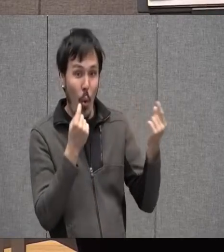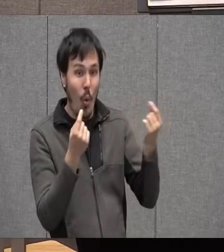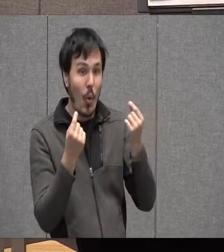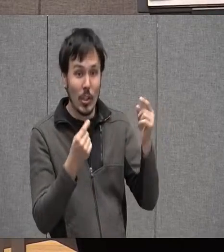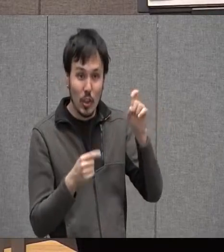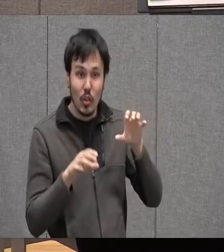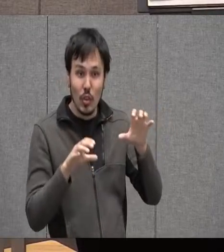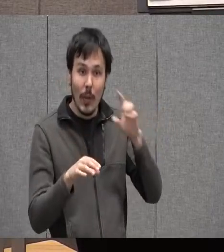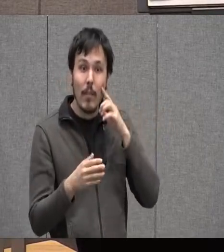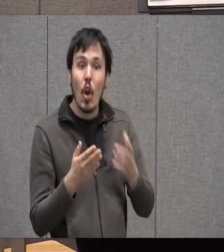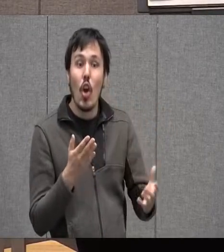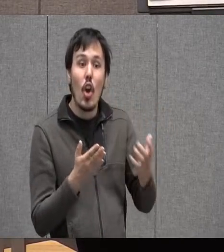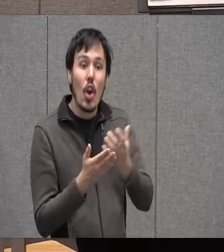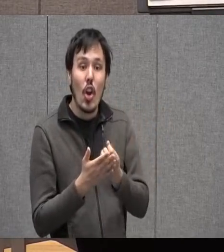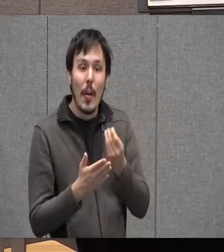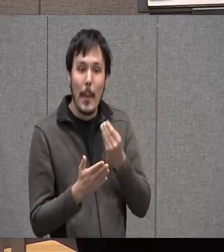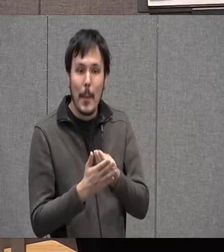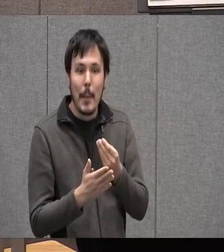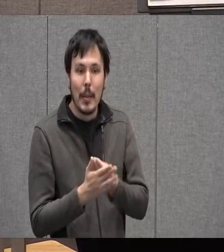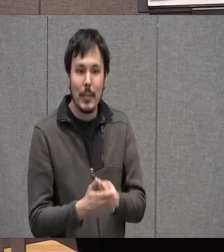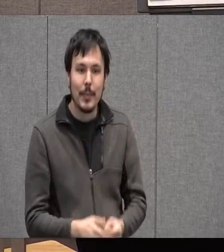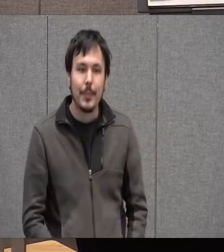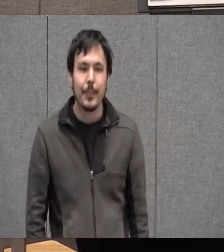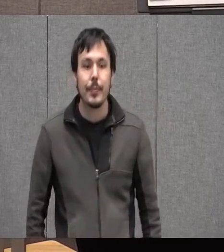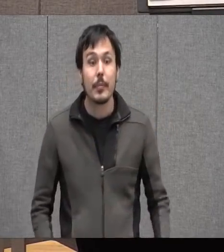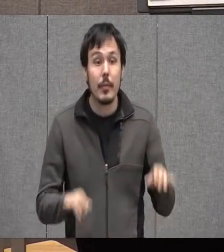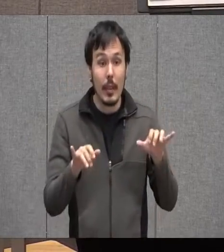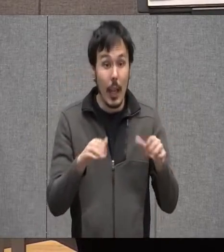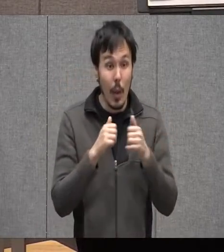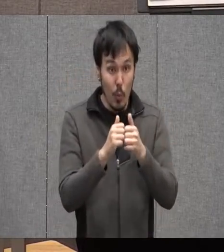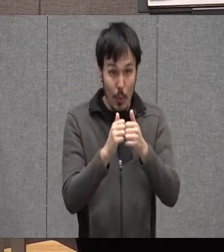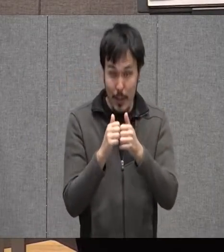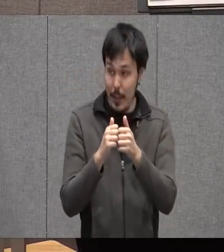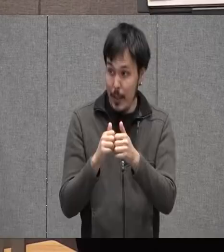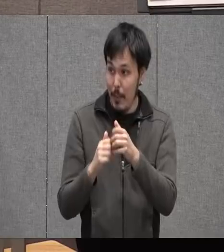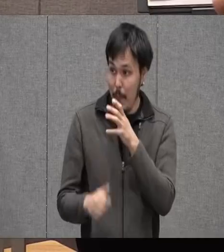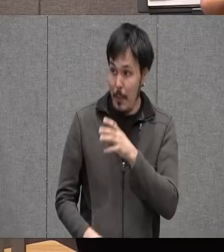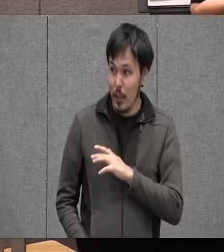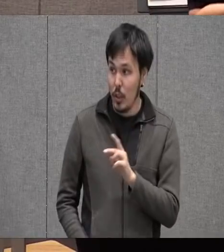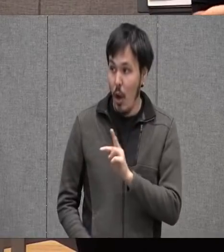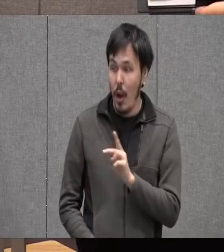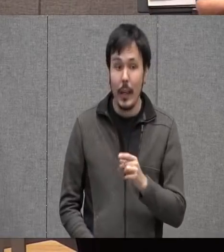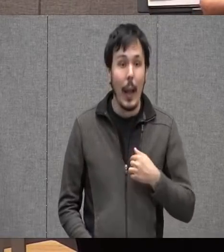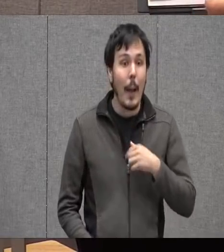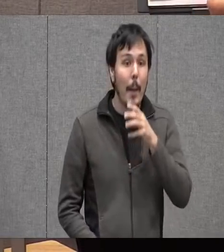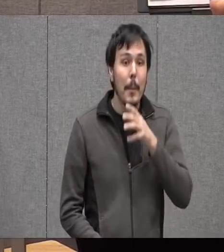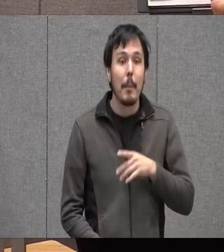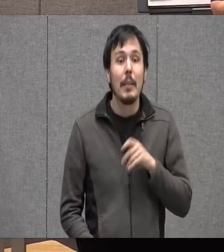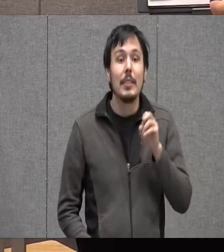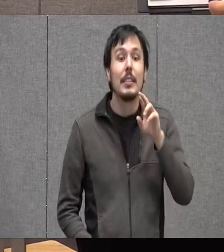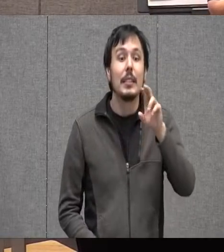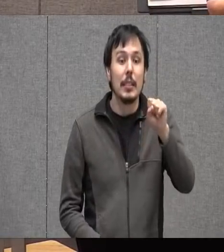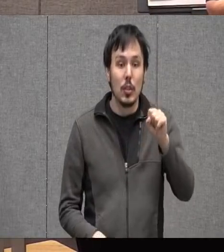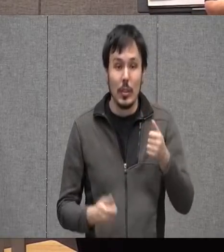You're going to stay with me, Ms. Karnas. I'm Mrs. Sears, and I'm gonna be playing a game with you today.